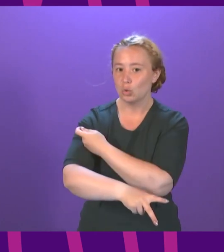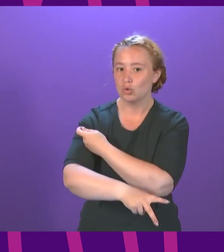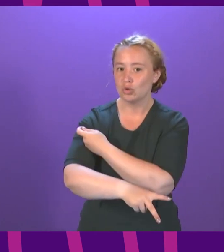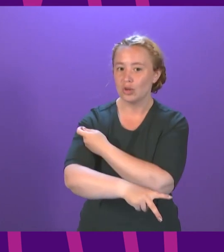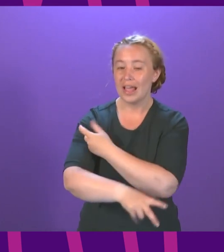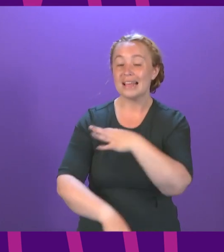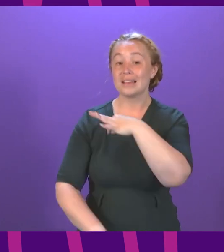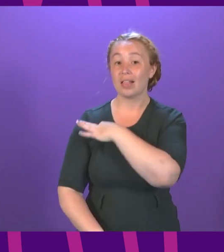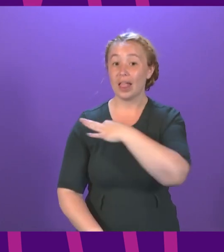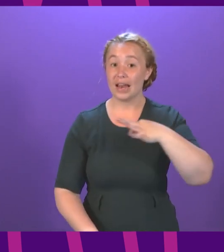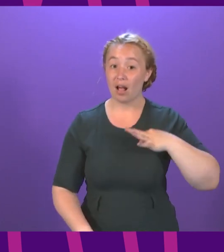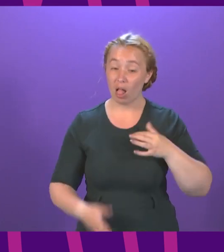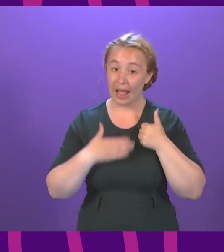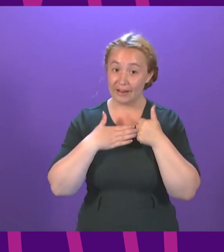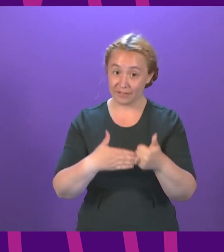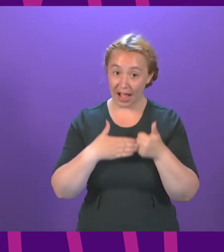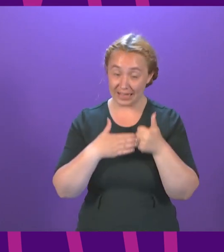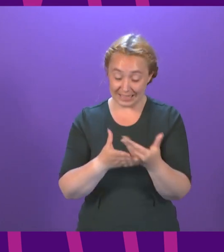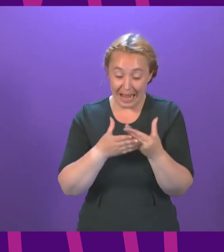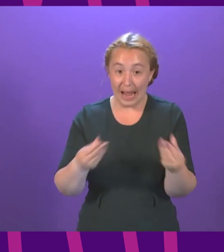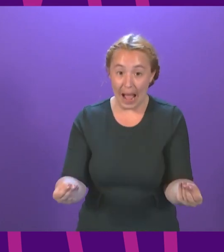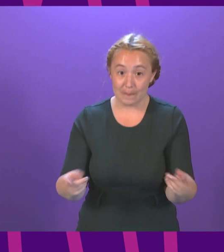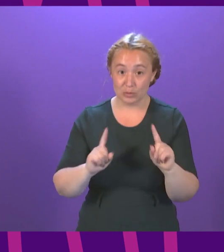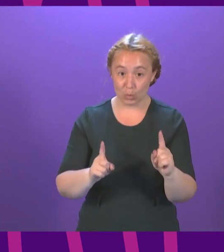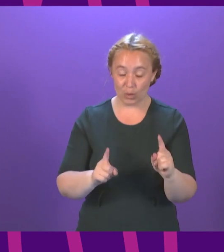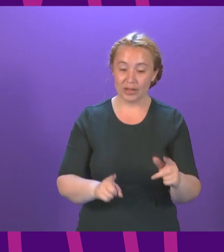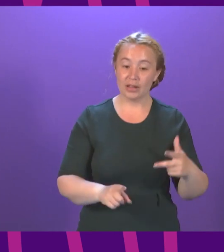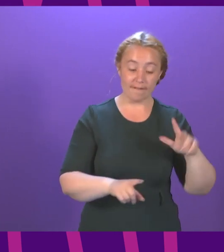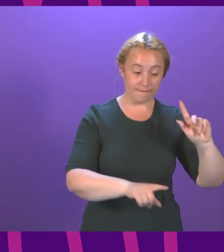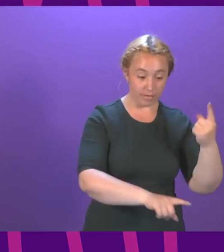clinically advised gap of eight weeks between the first and second doses. Once someone